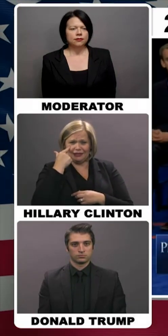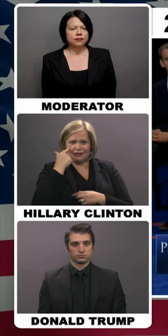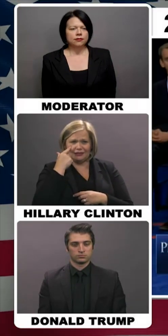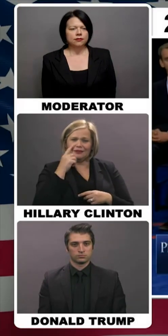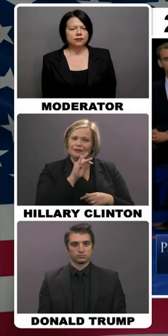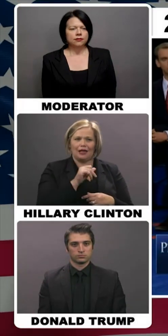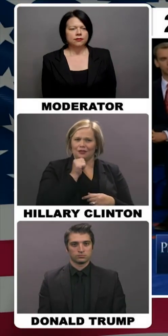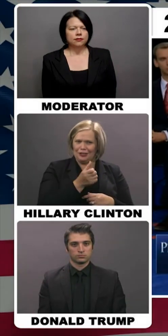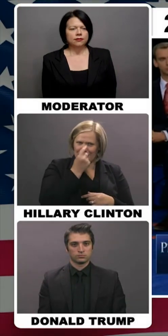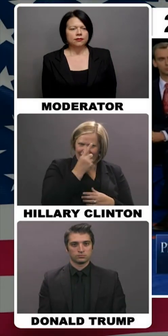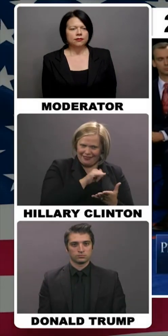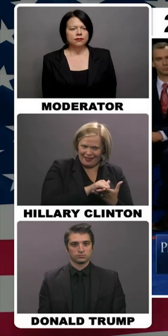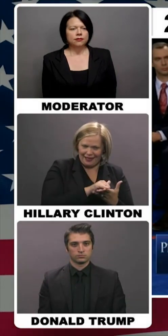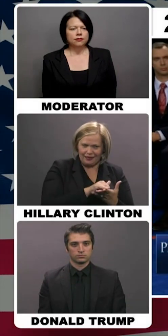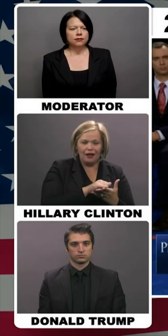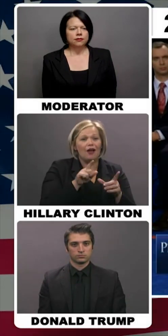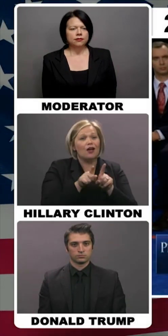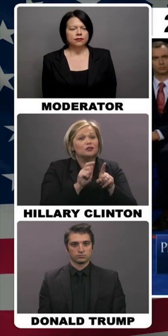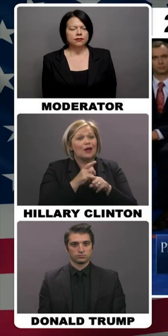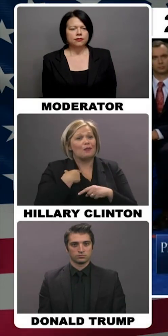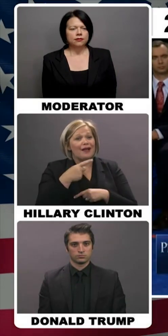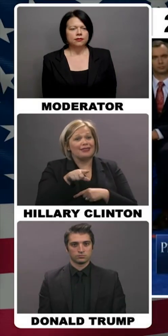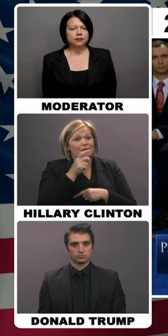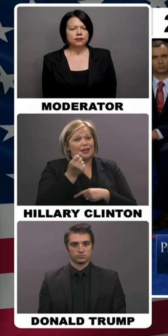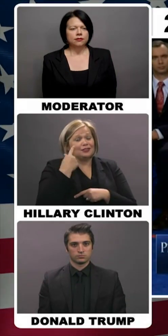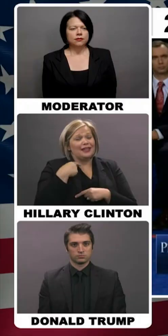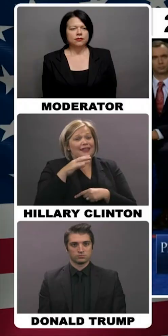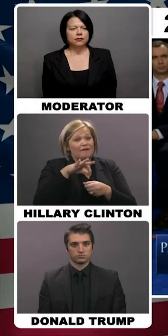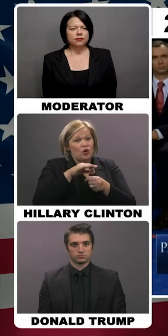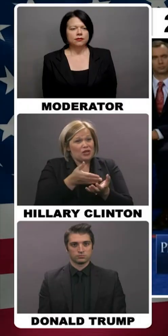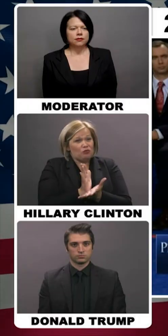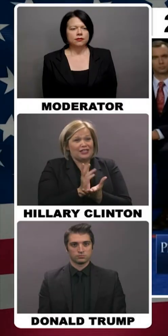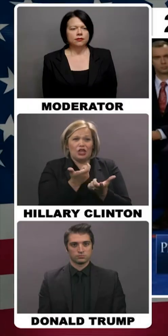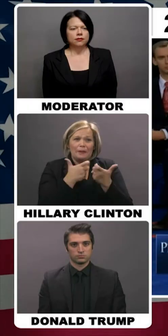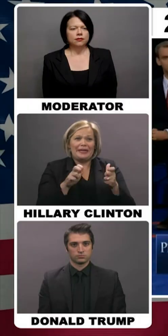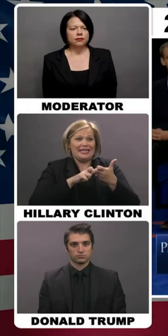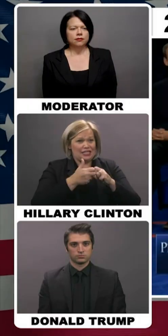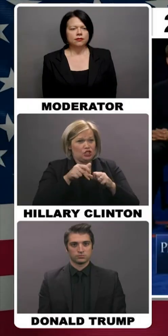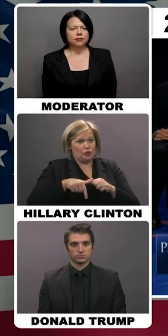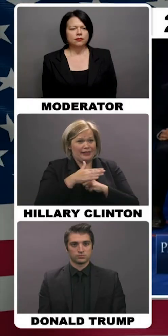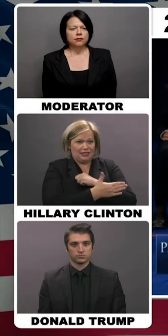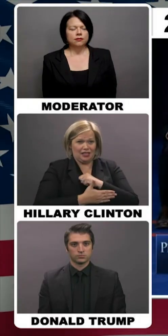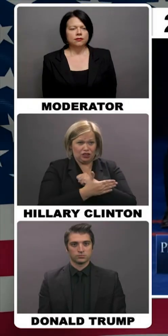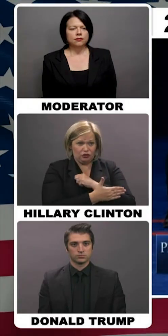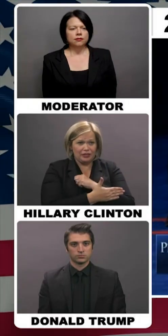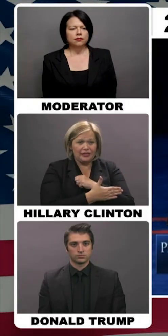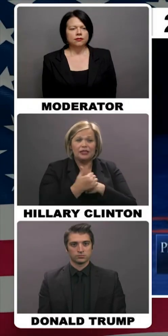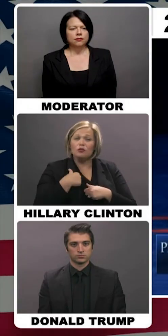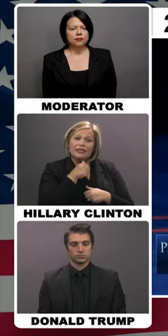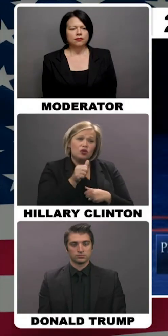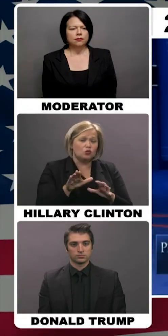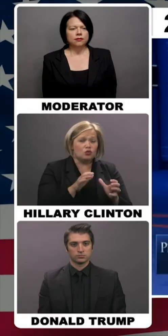that voting rights are still a big problem in many parts of our country. That we don't always do everything we can to make it